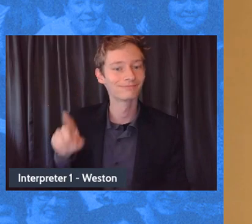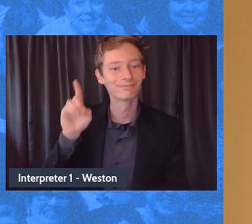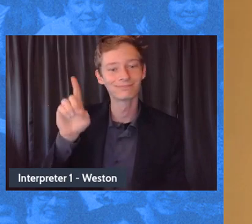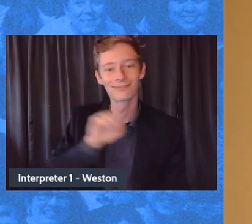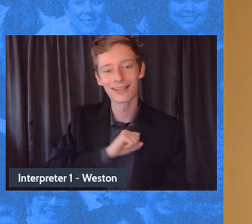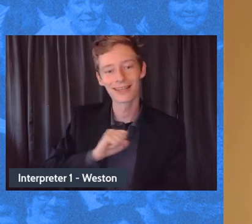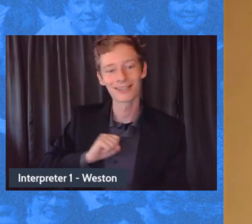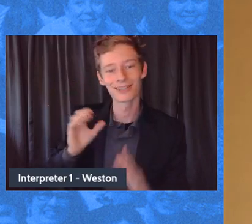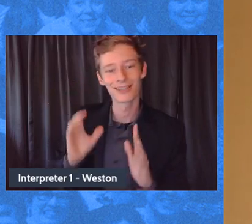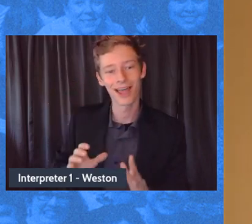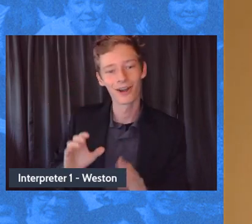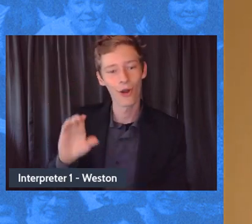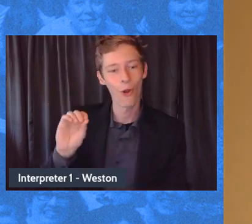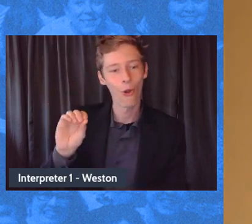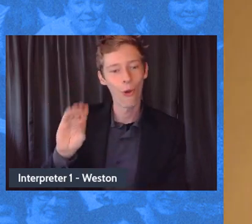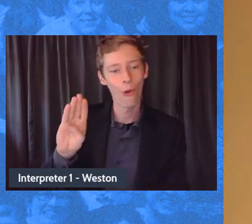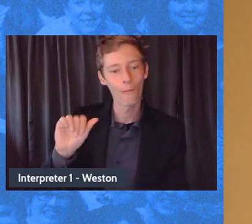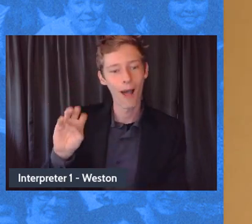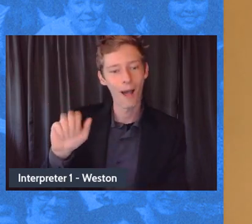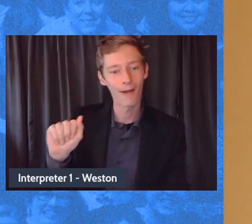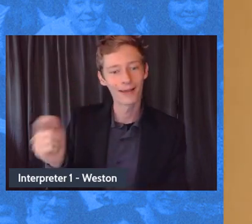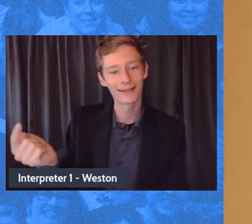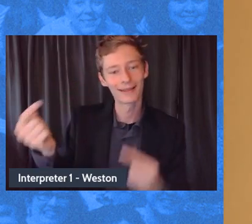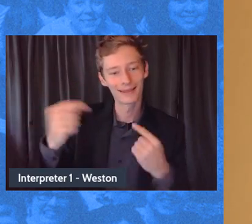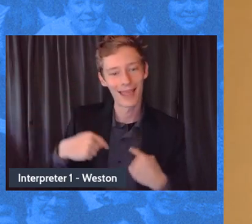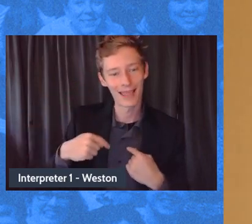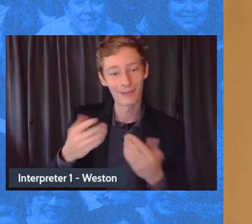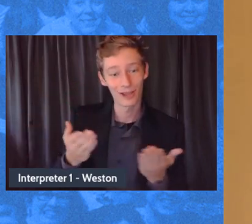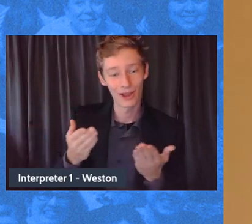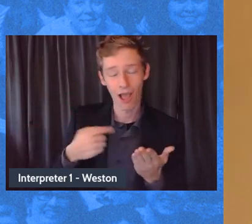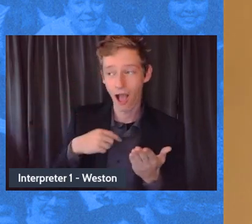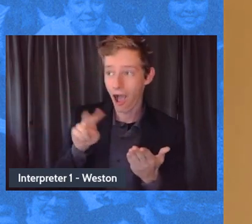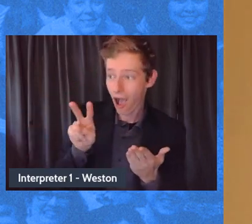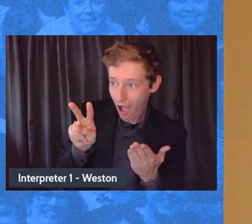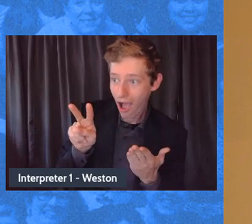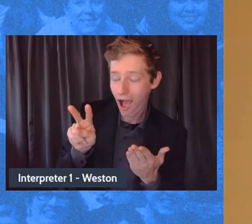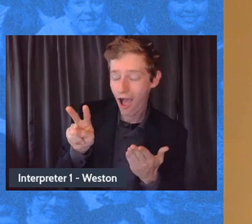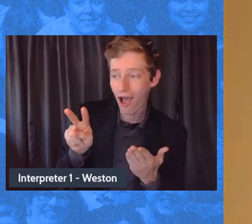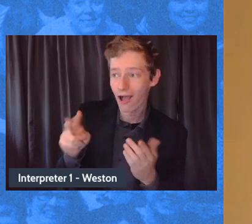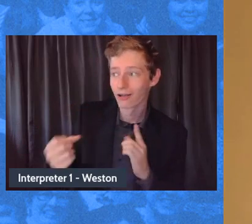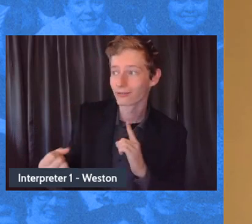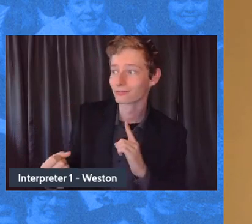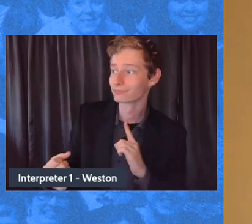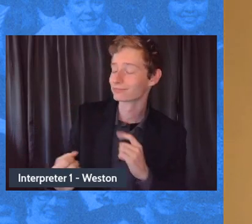and hearing him speak, changed my life and inspired me to get engaged.